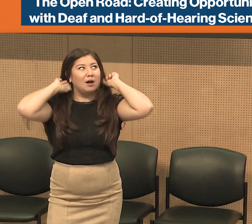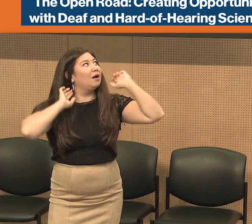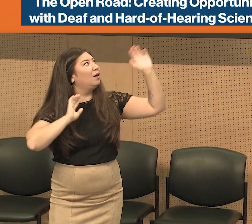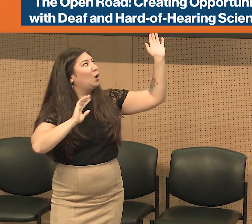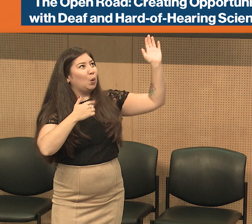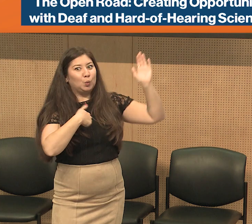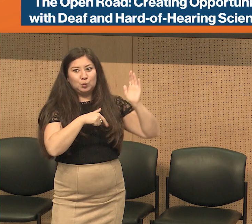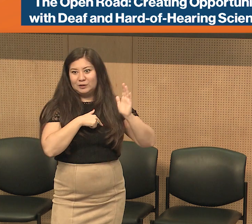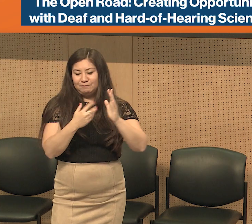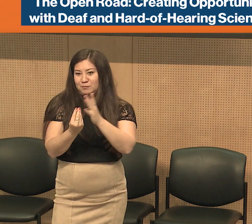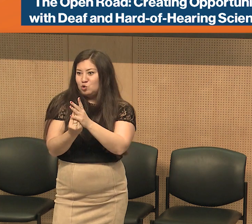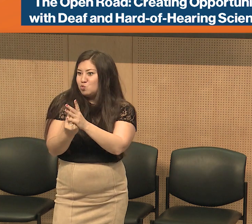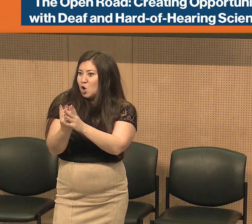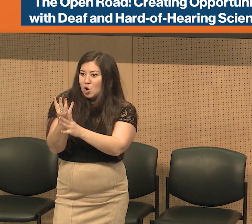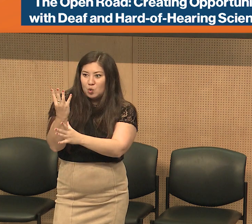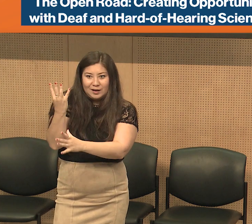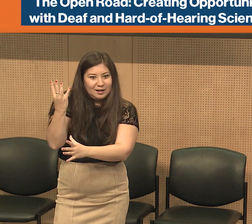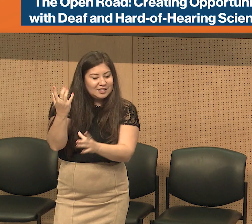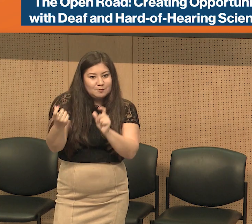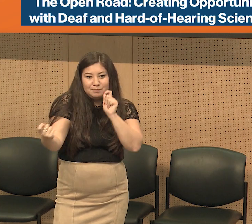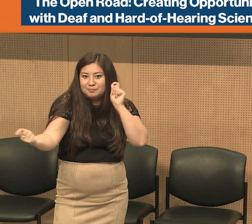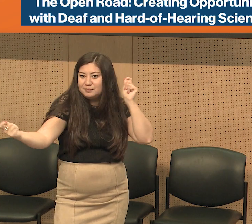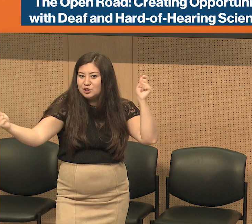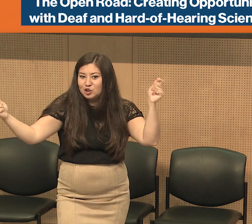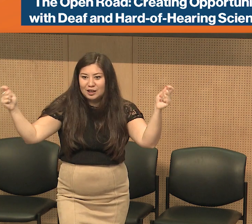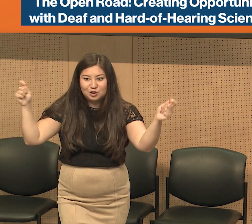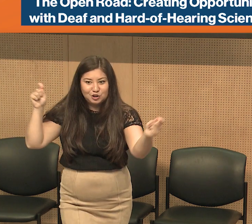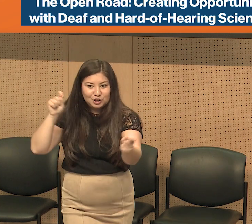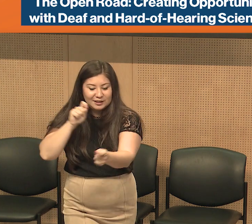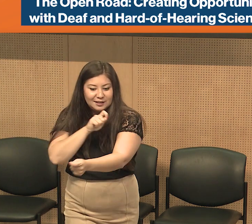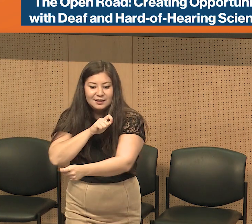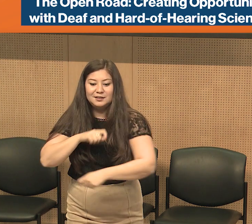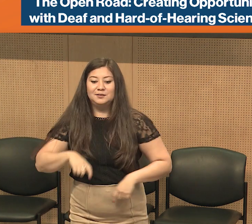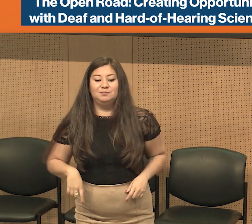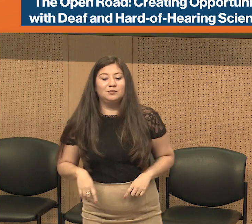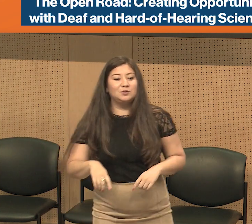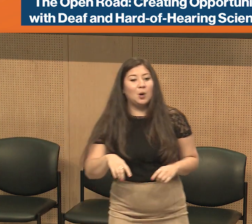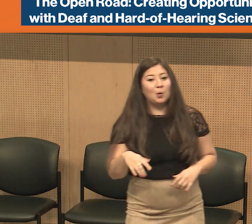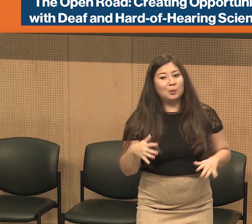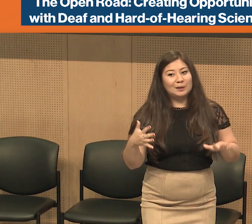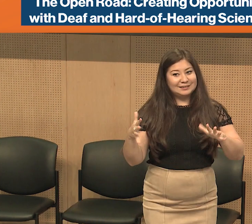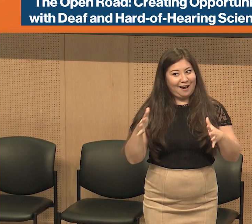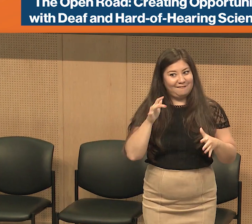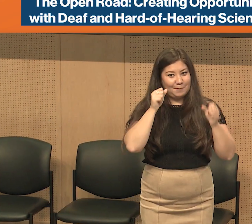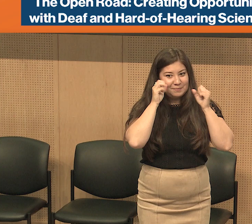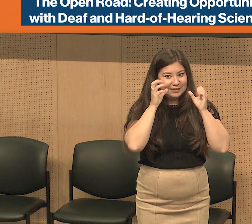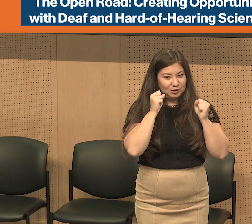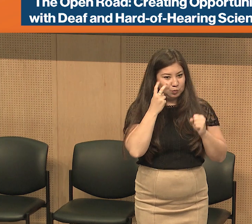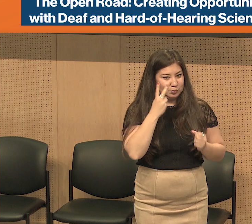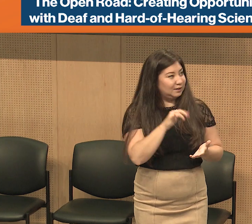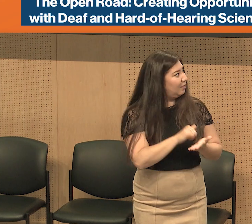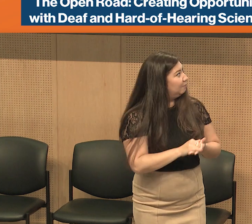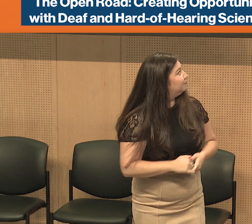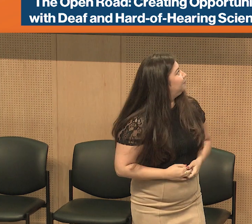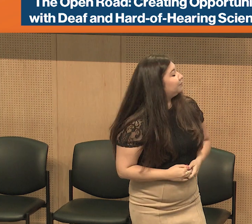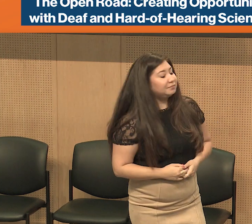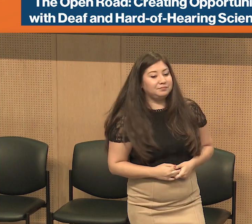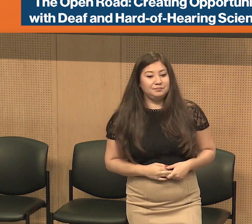So, we've been growing and evolving the language to accommodate the needs of Deaf STEMists.